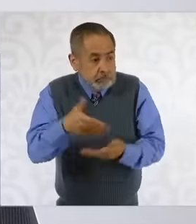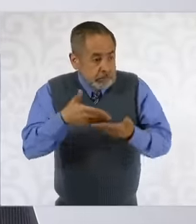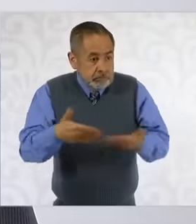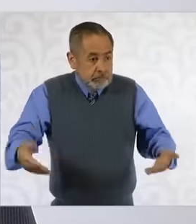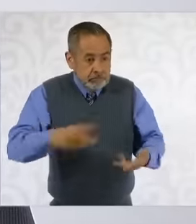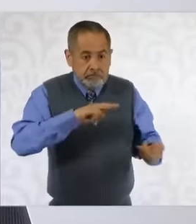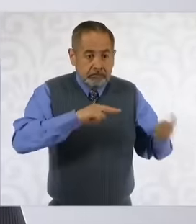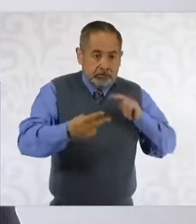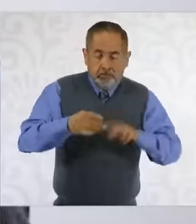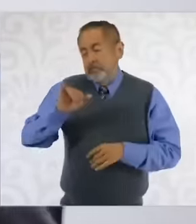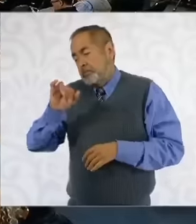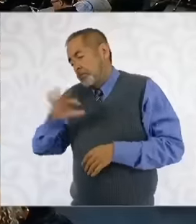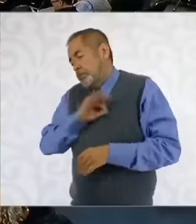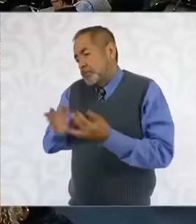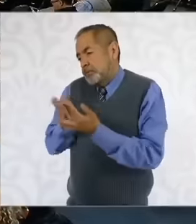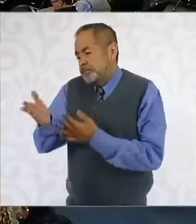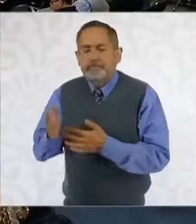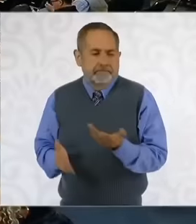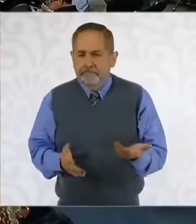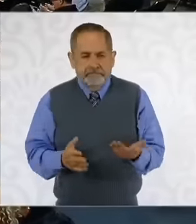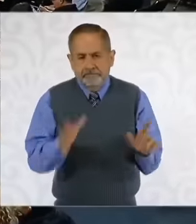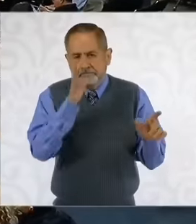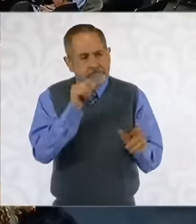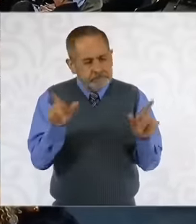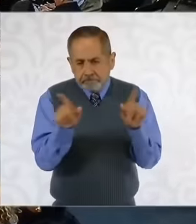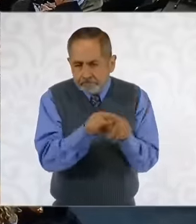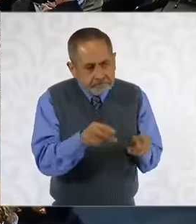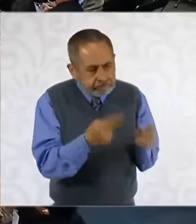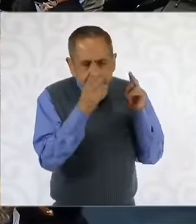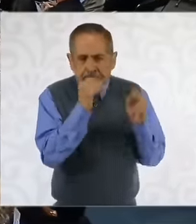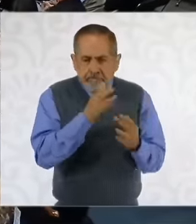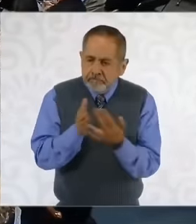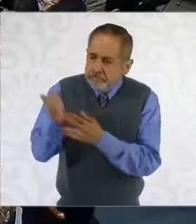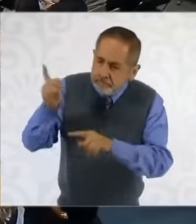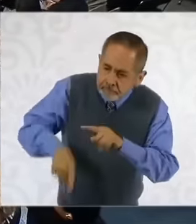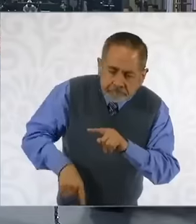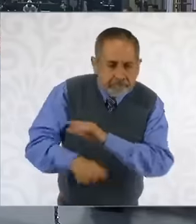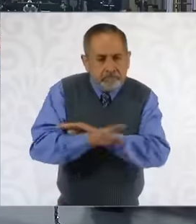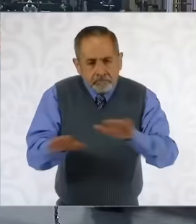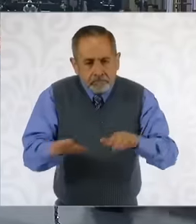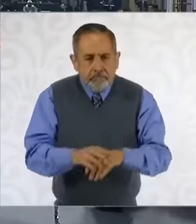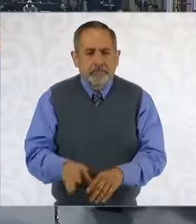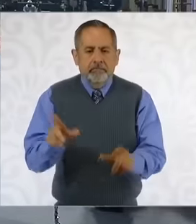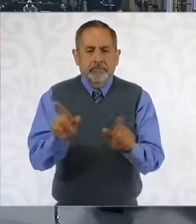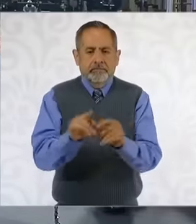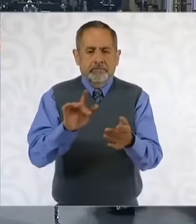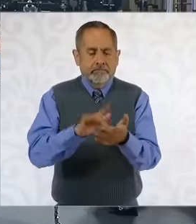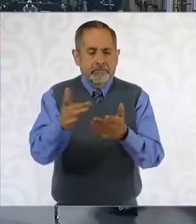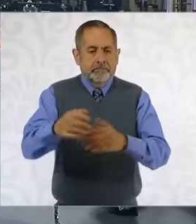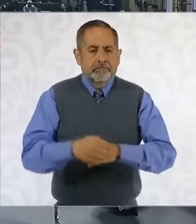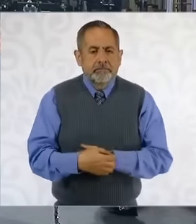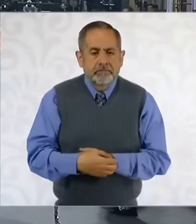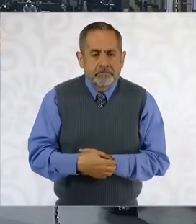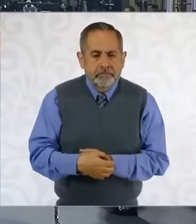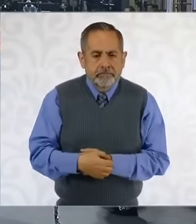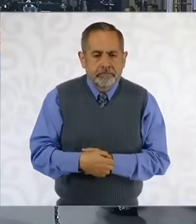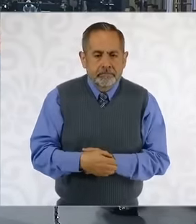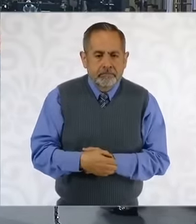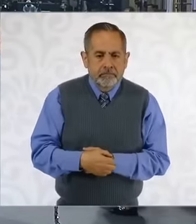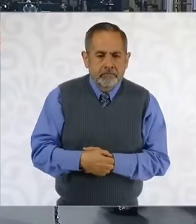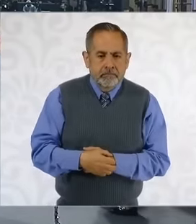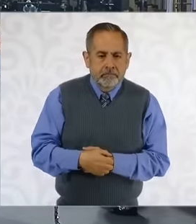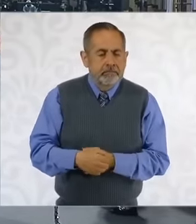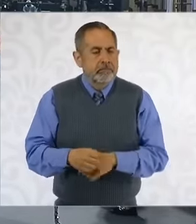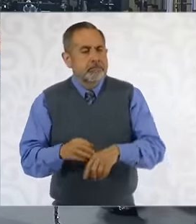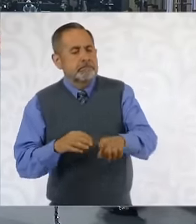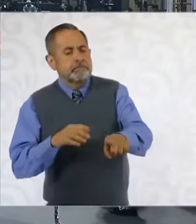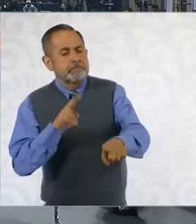any challenge. Madam President, I'm sorry for the discourtesy, I introduce myself to Vicente Serrano, host